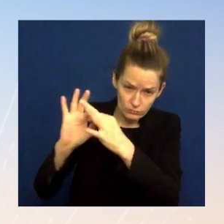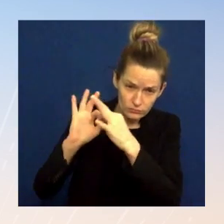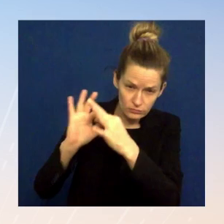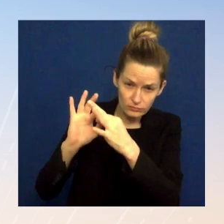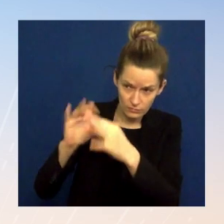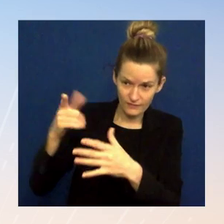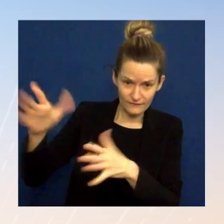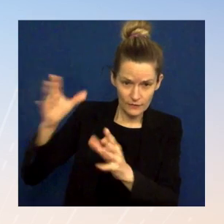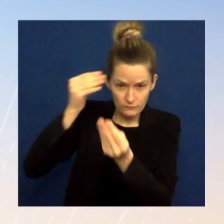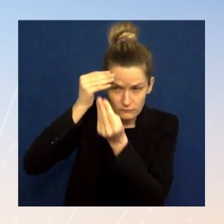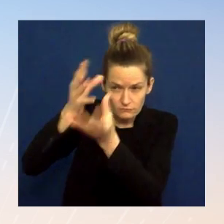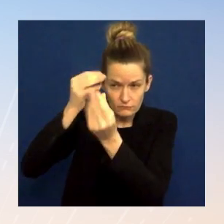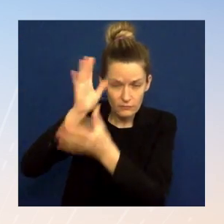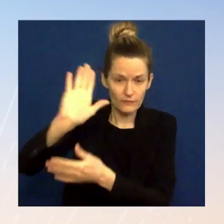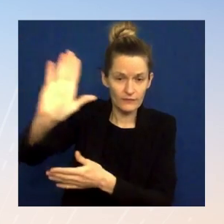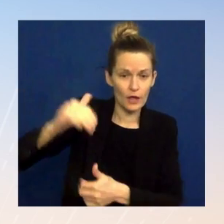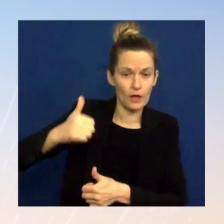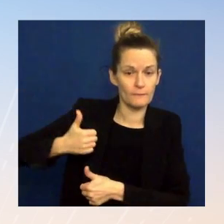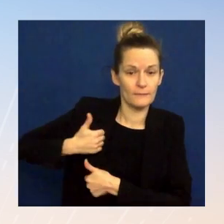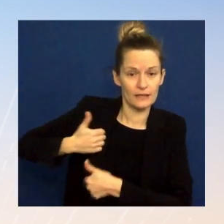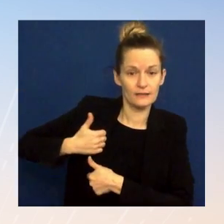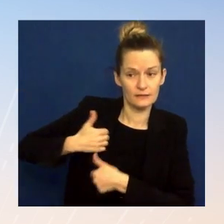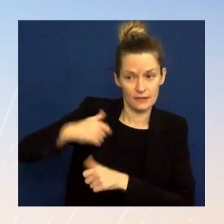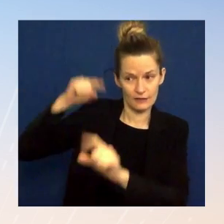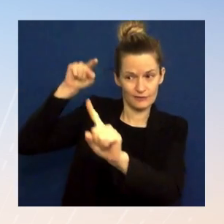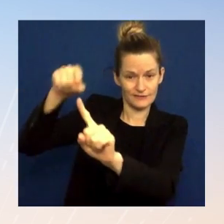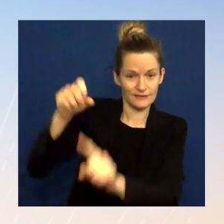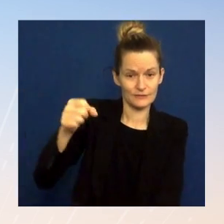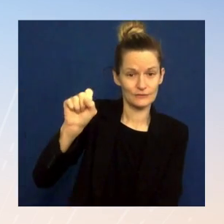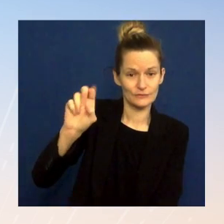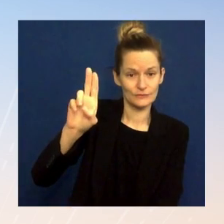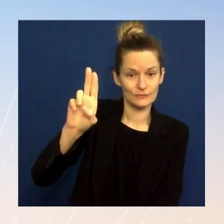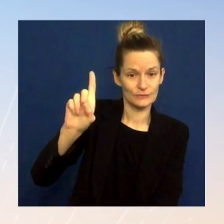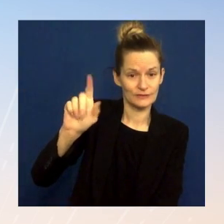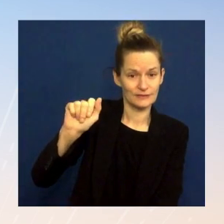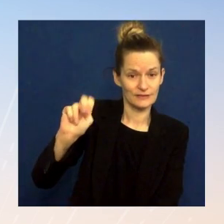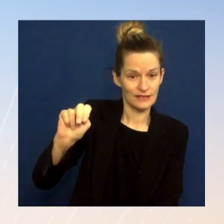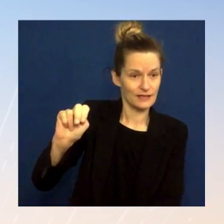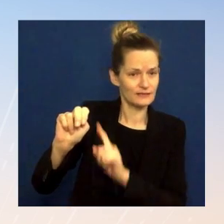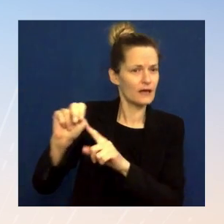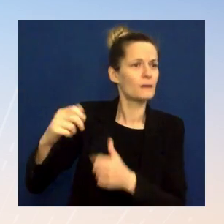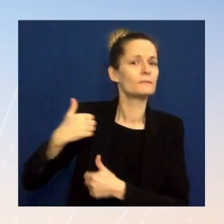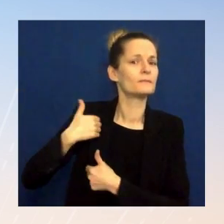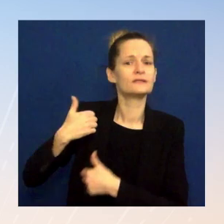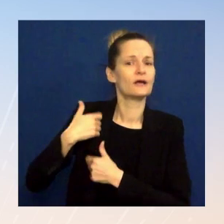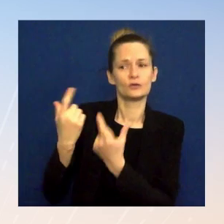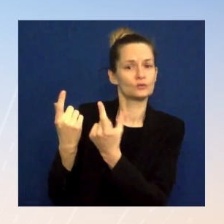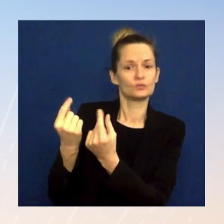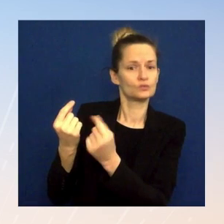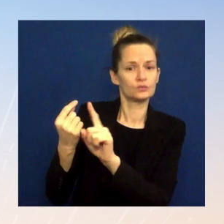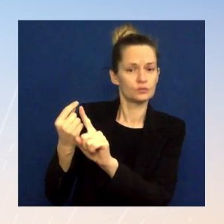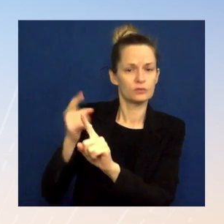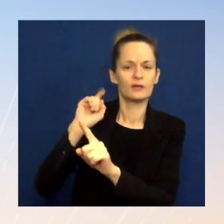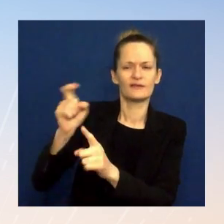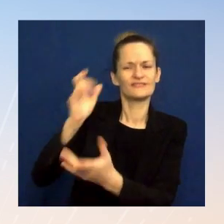that they should, first and foremost, cease any violence against innocent civilians,